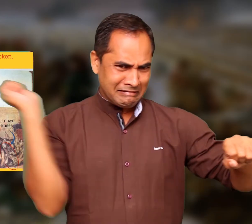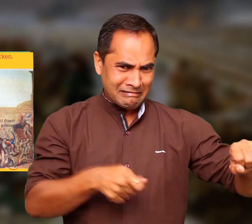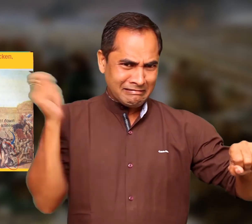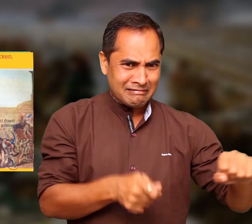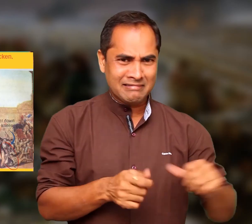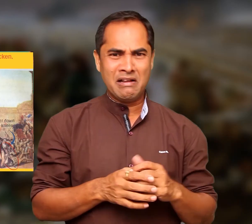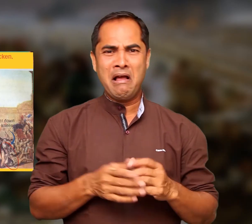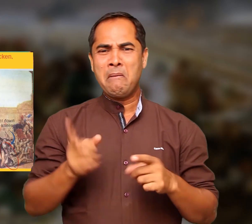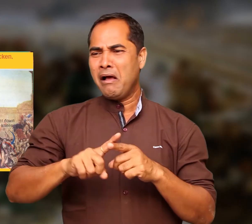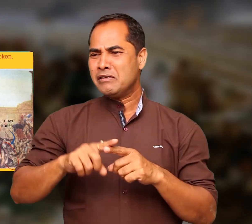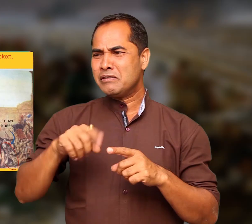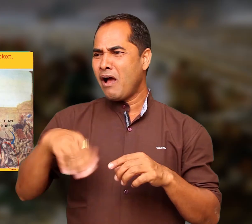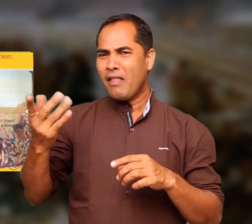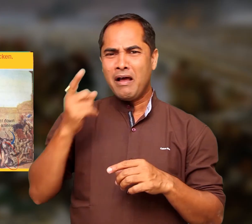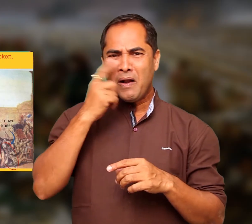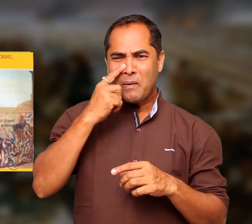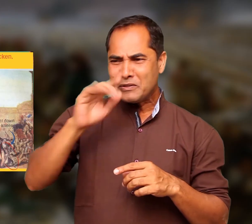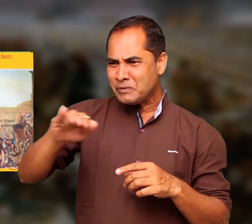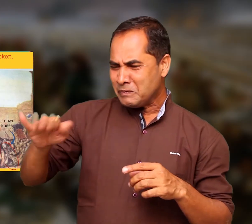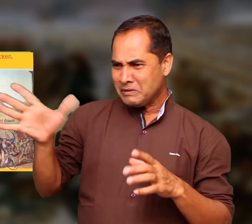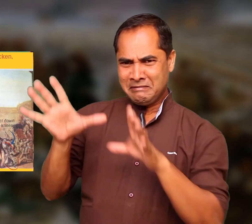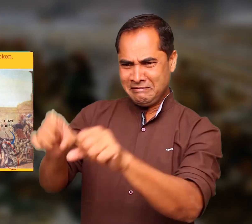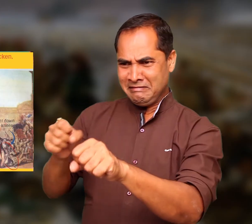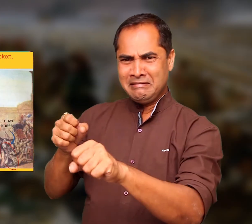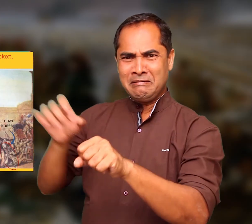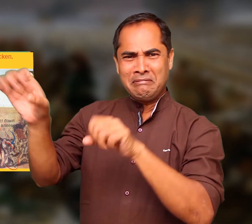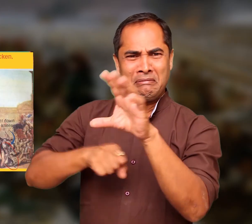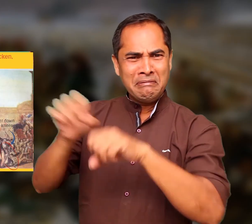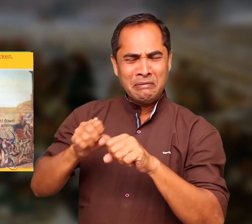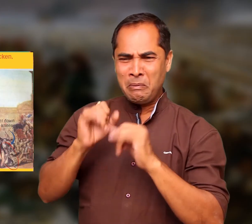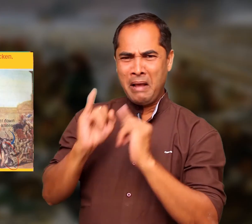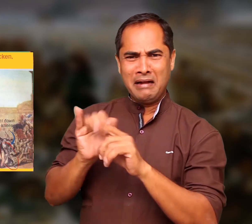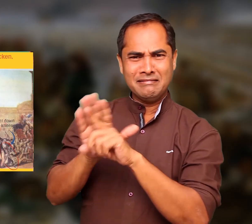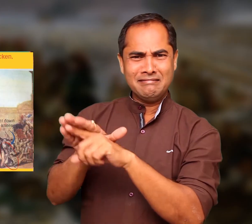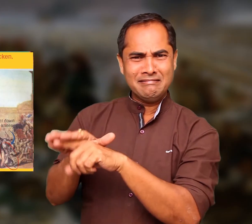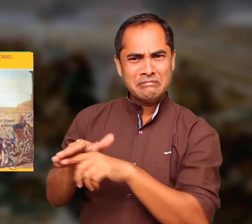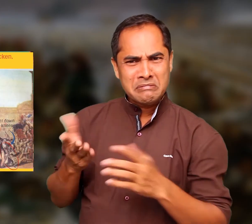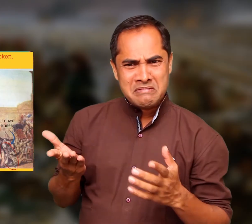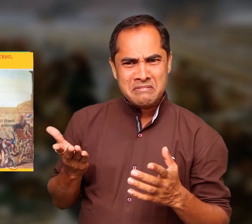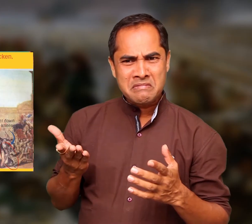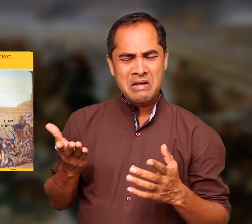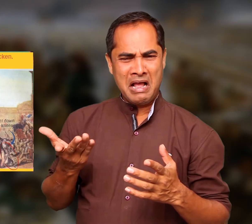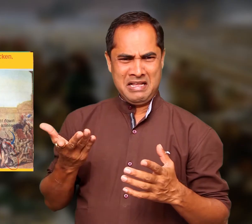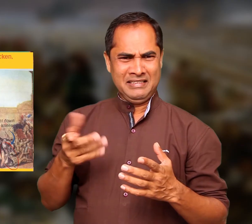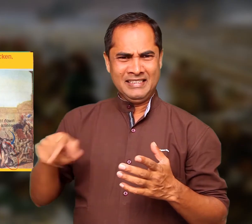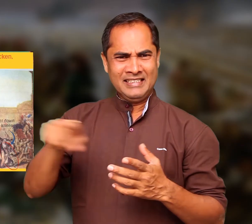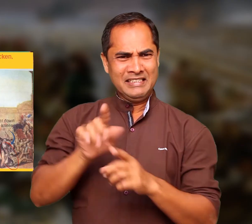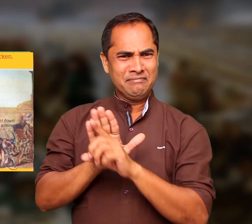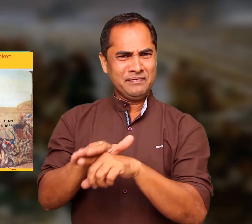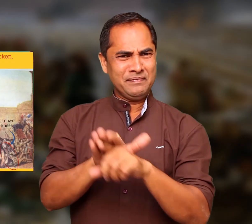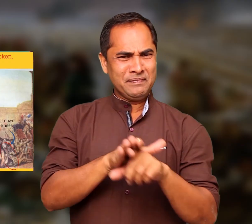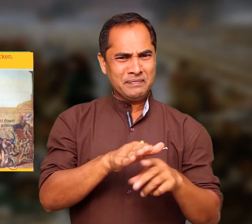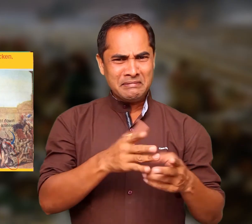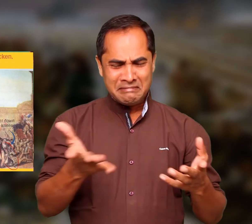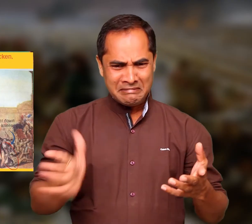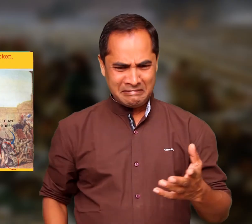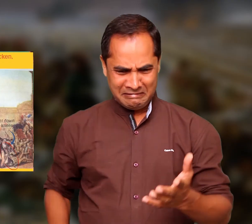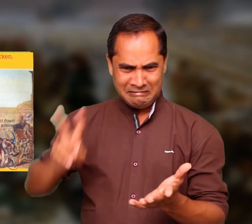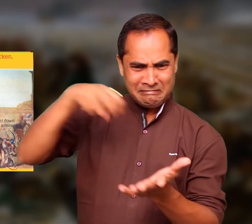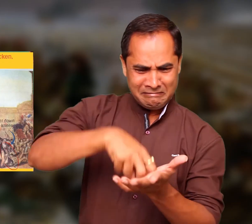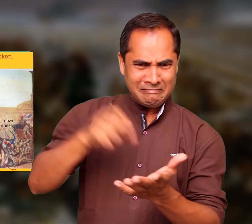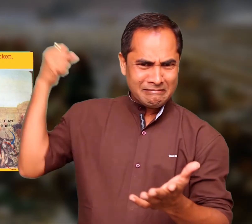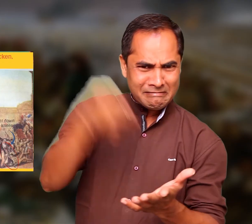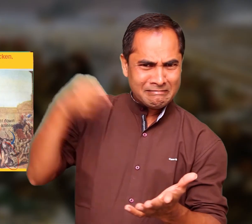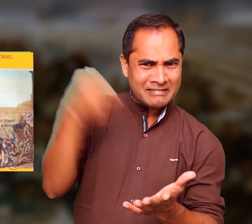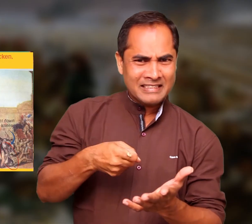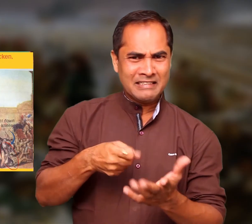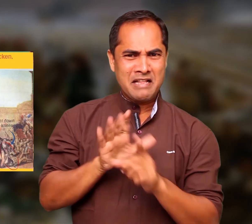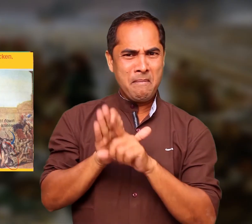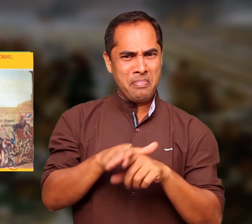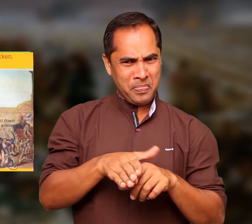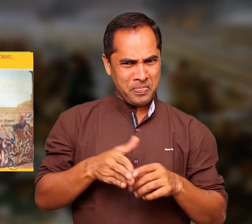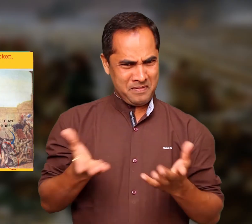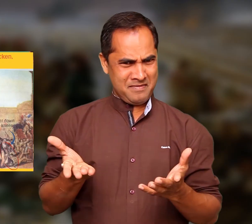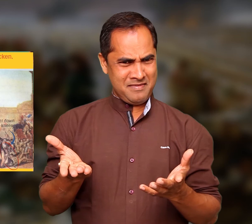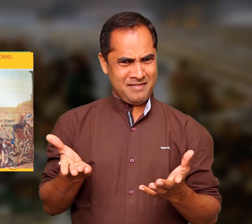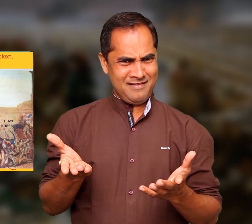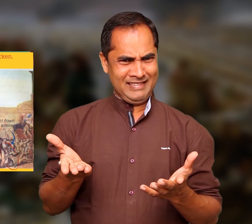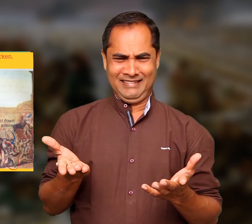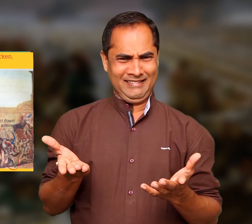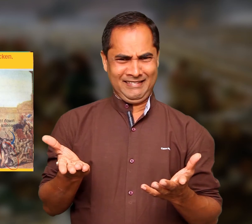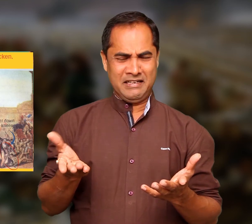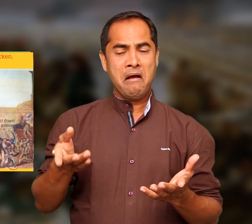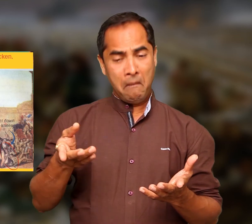also harassing some young woman, forcing a peasant down to his knees. So such